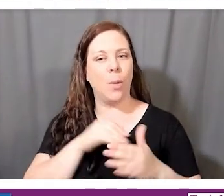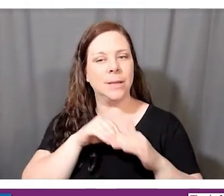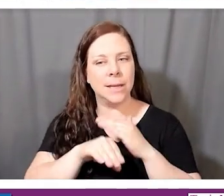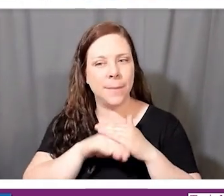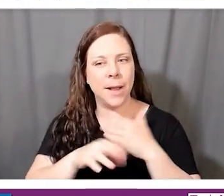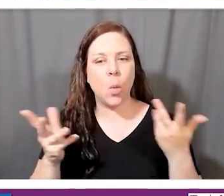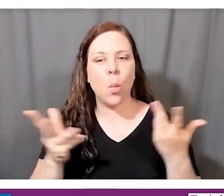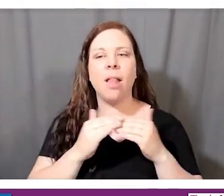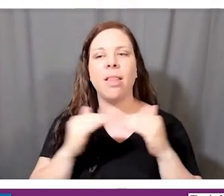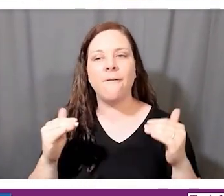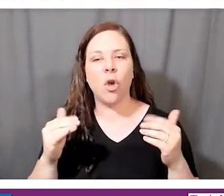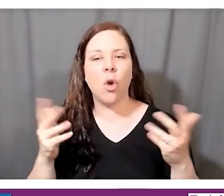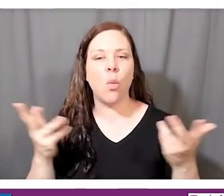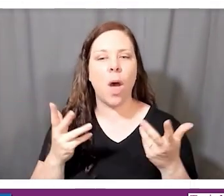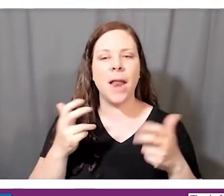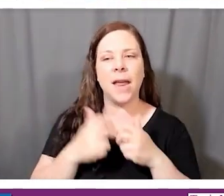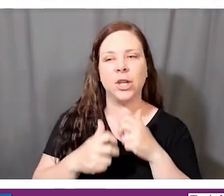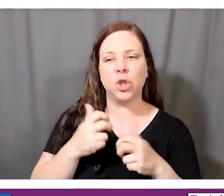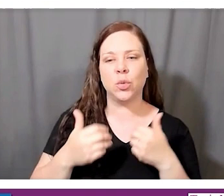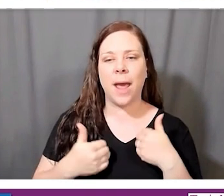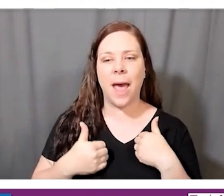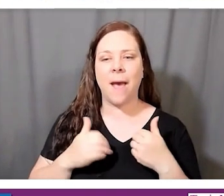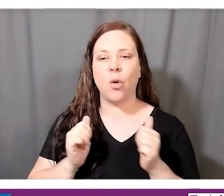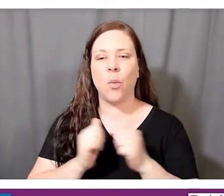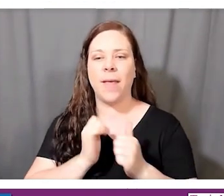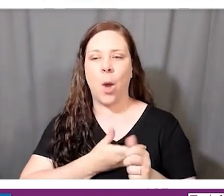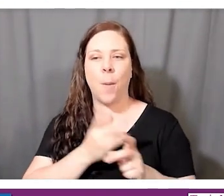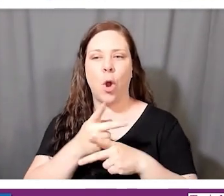what kind of issues we're having with our products now and our roadmap for fixing those.